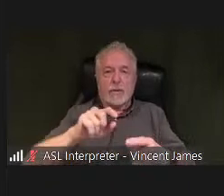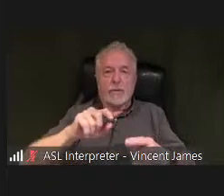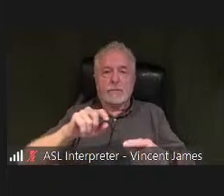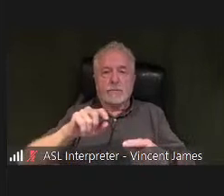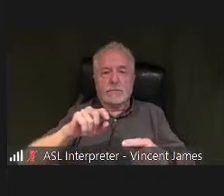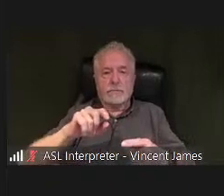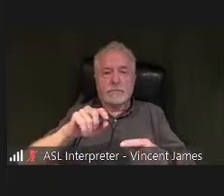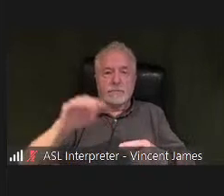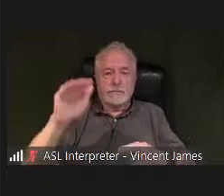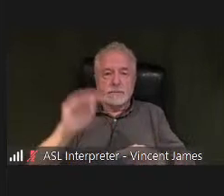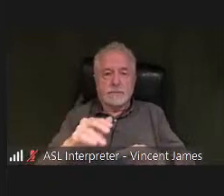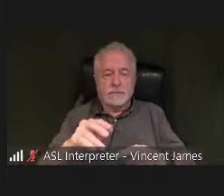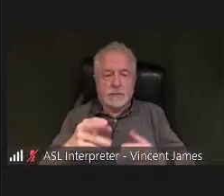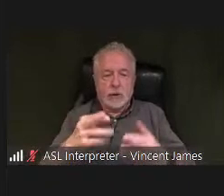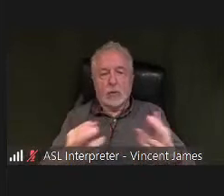To the three resources